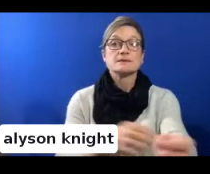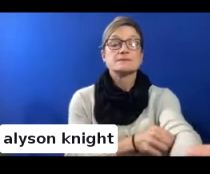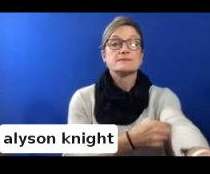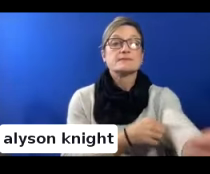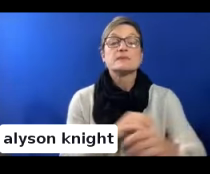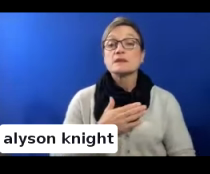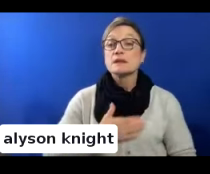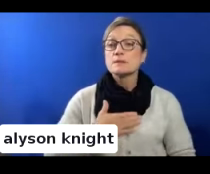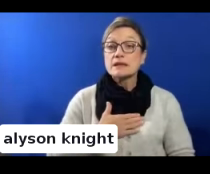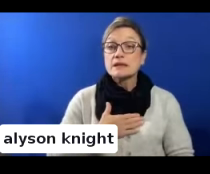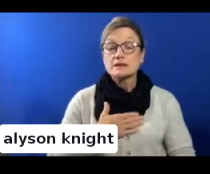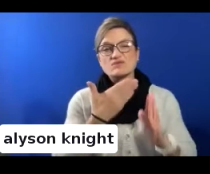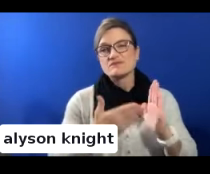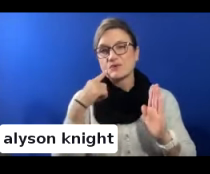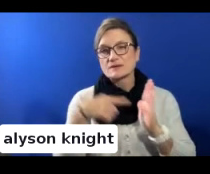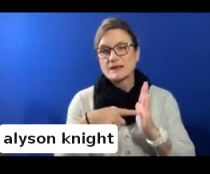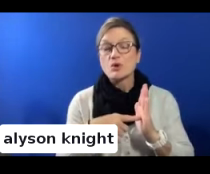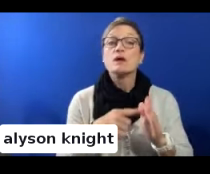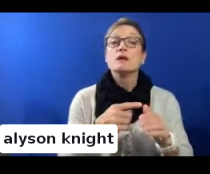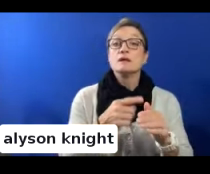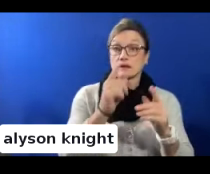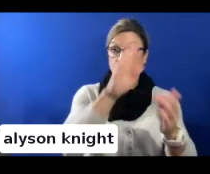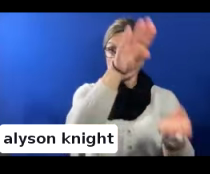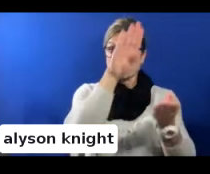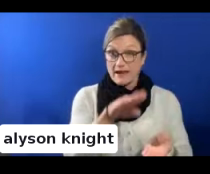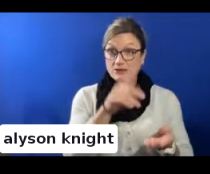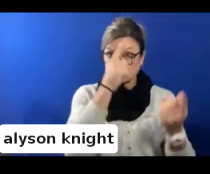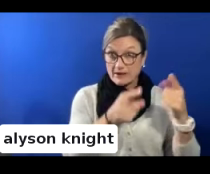Please note, for the grant agreement, all changes to the proposed